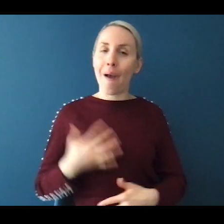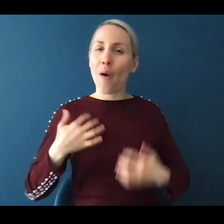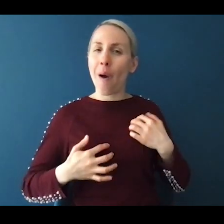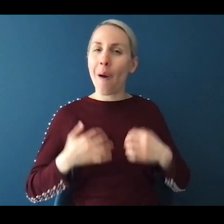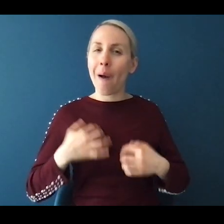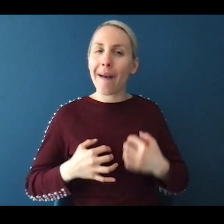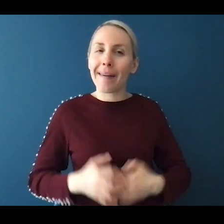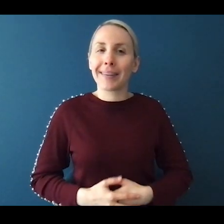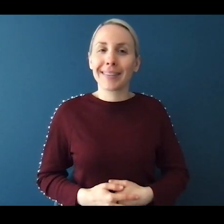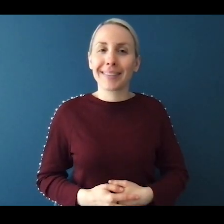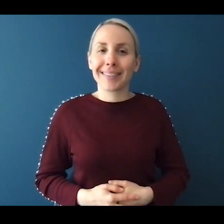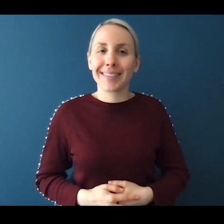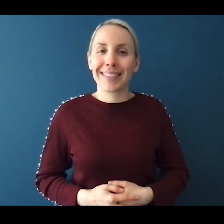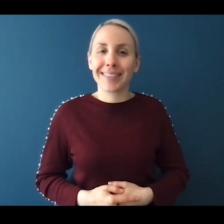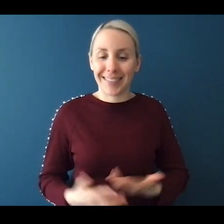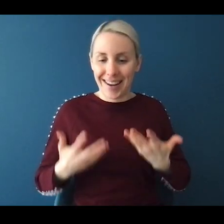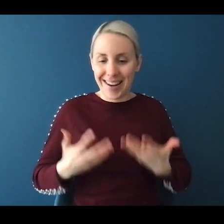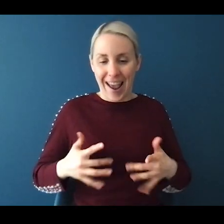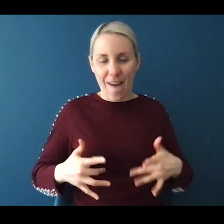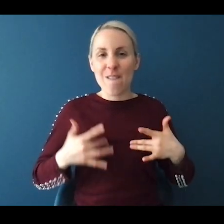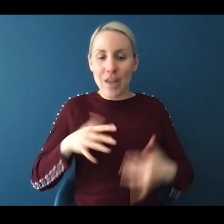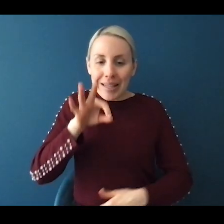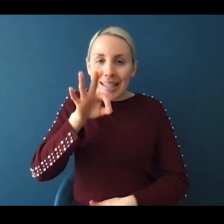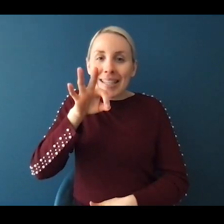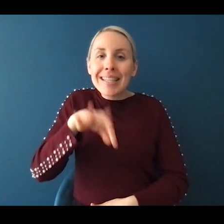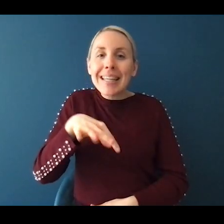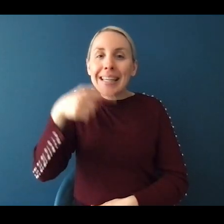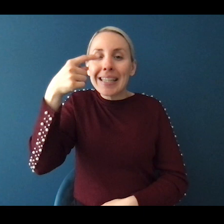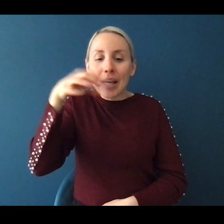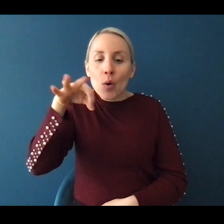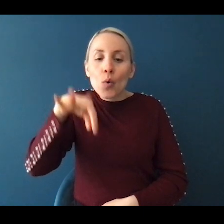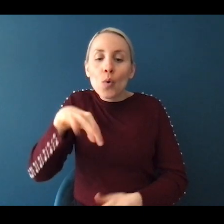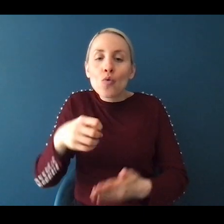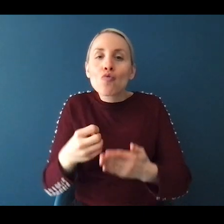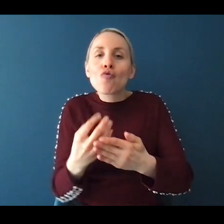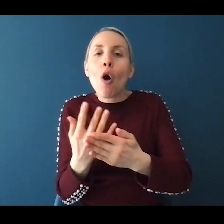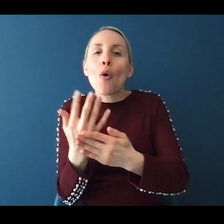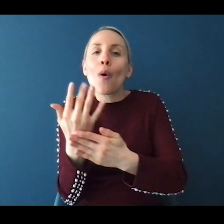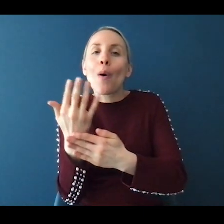now definitely seeing that kind of blossom happening now of those other mediums that